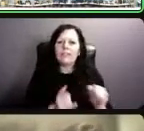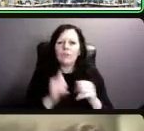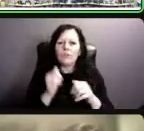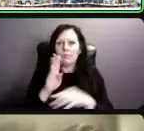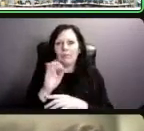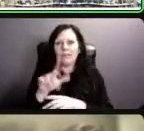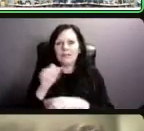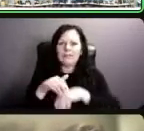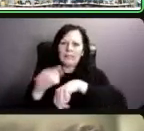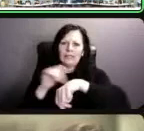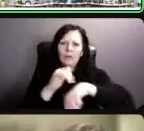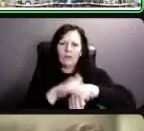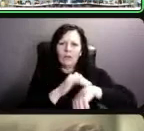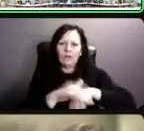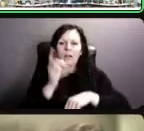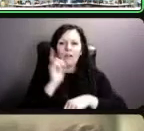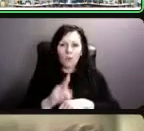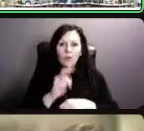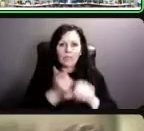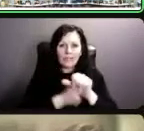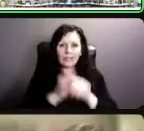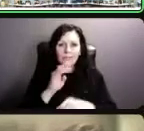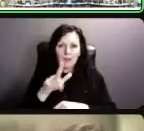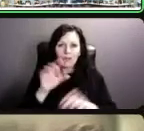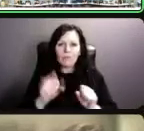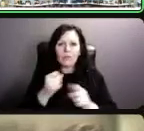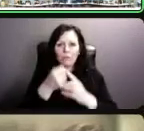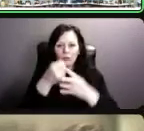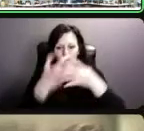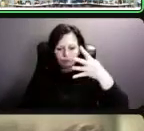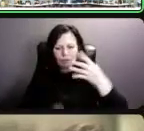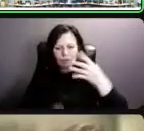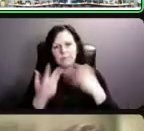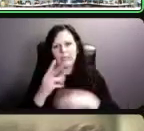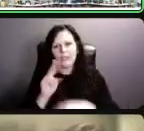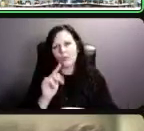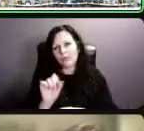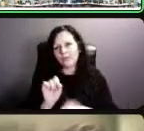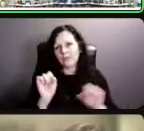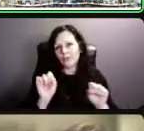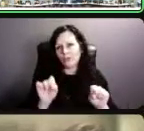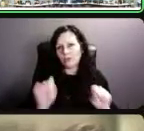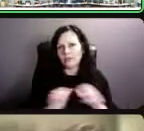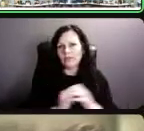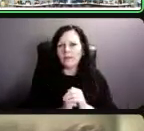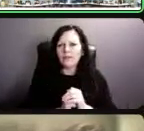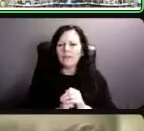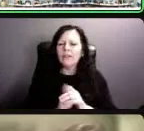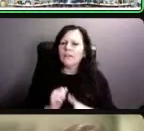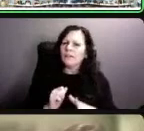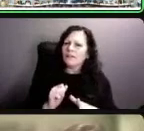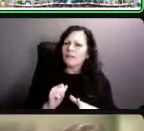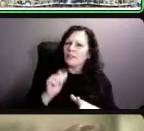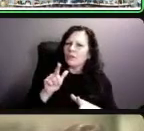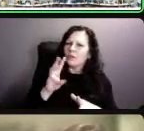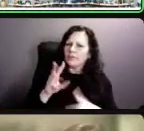SO SO THIS NUMBER HERE 69 OR THOSE ARE BILLS THOSE ARE INDIVIDUAL BILLS THAT GO OUT ON